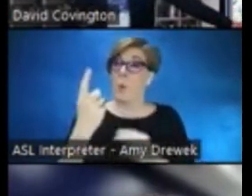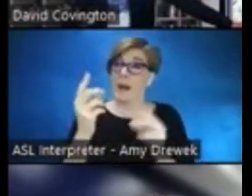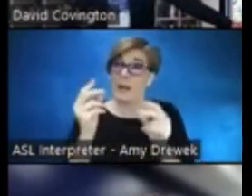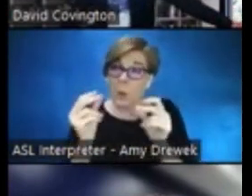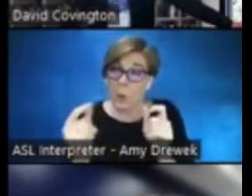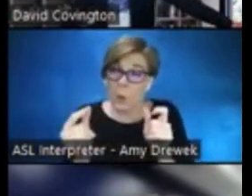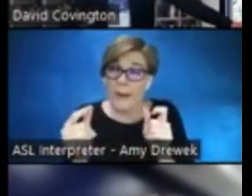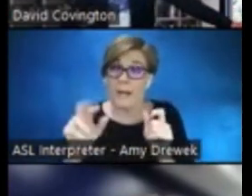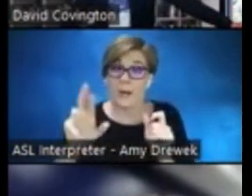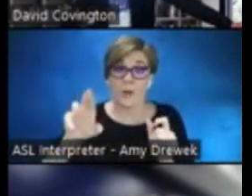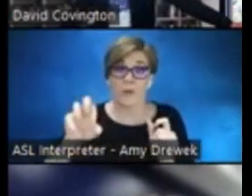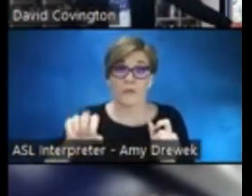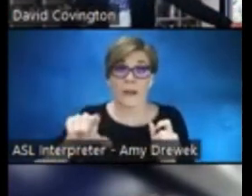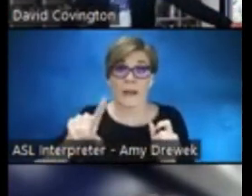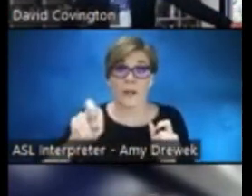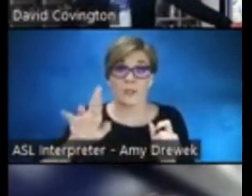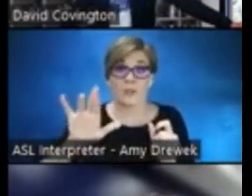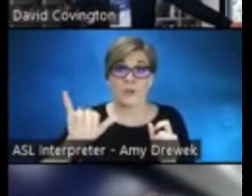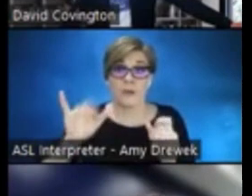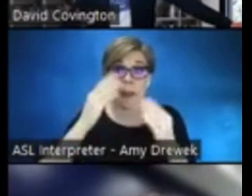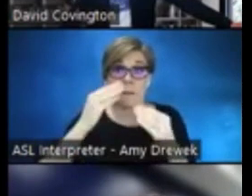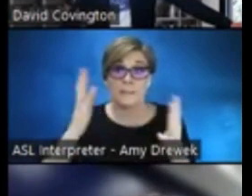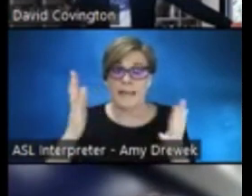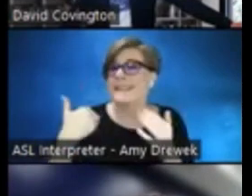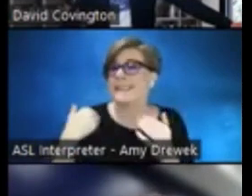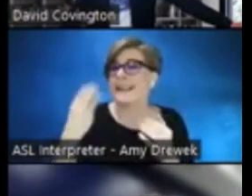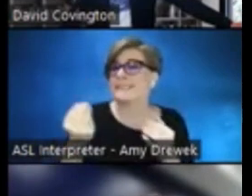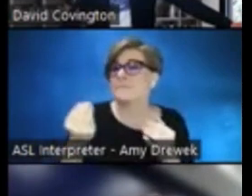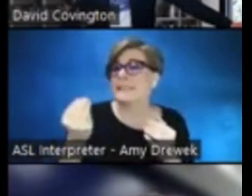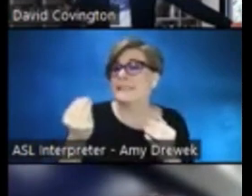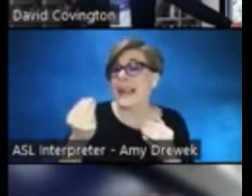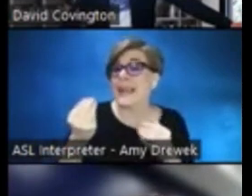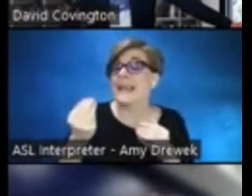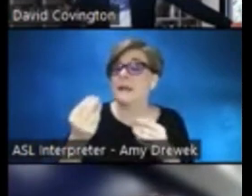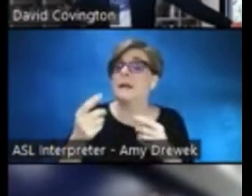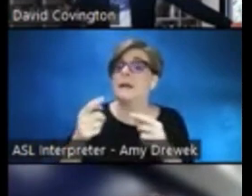LAST MONDAY THE WINDOW CLOSED FOR COMMENTS FOR THE MEDICARE